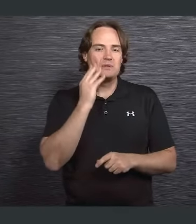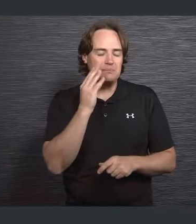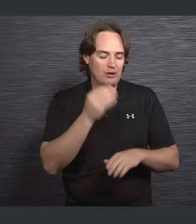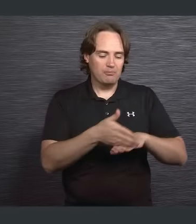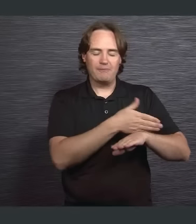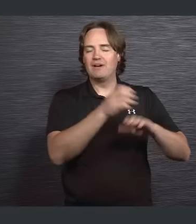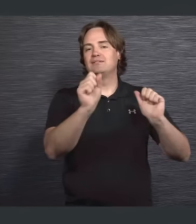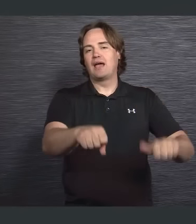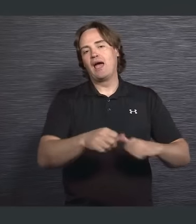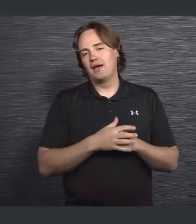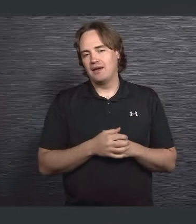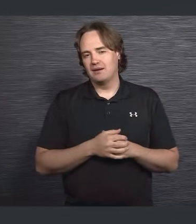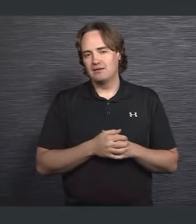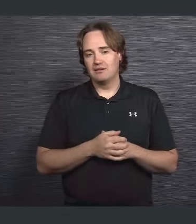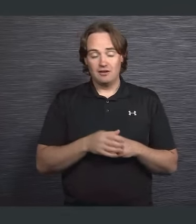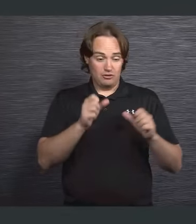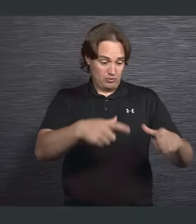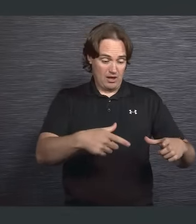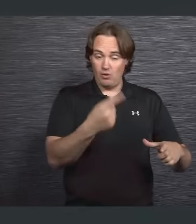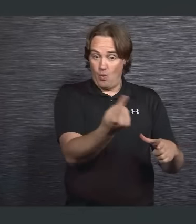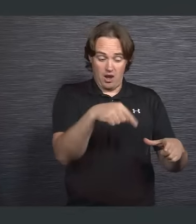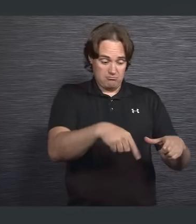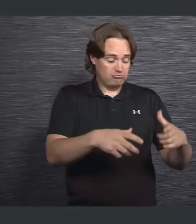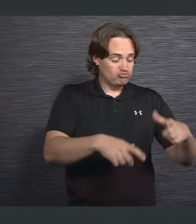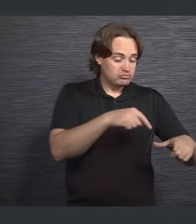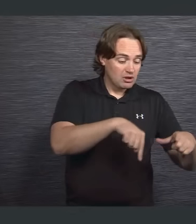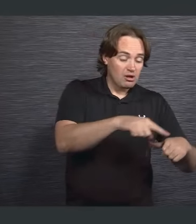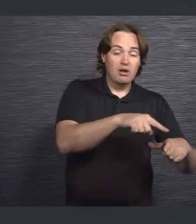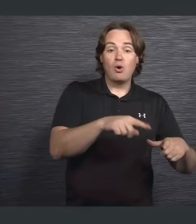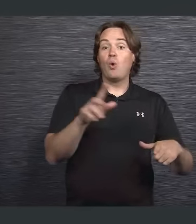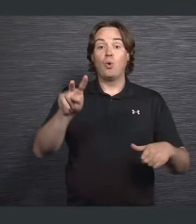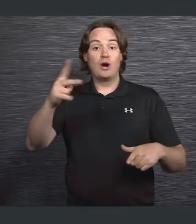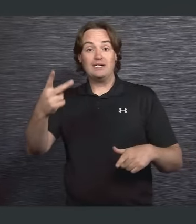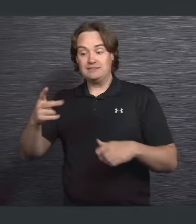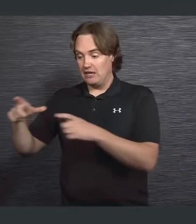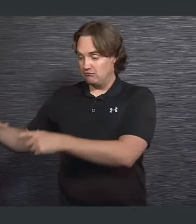It can be used as a standalone controller or paired with a second Project Leonardo